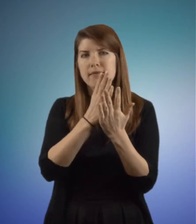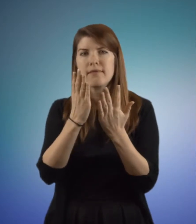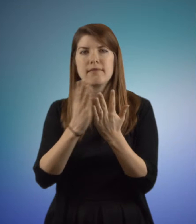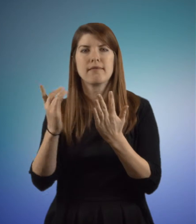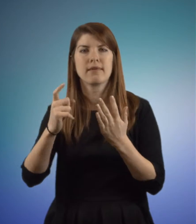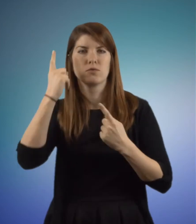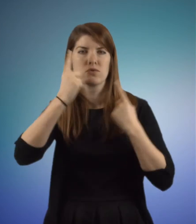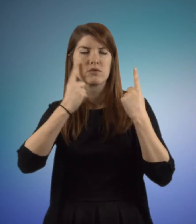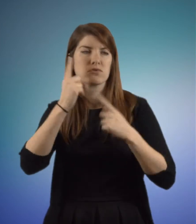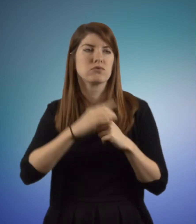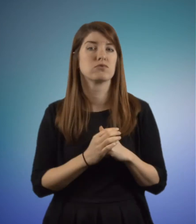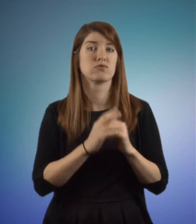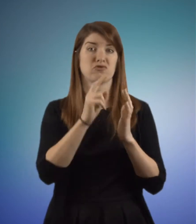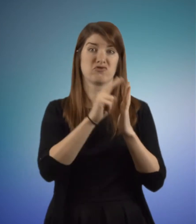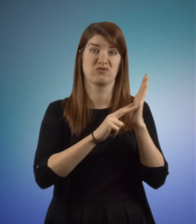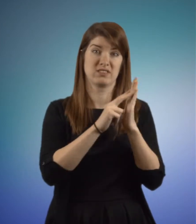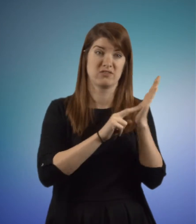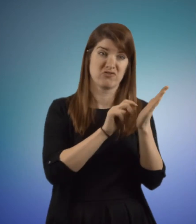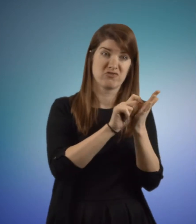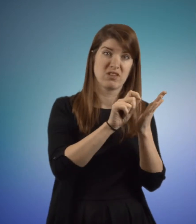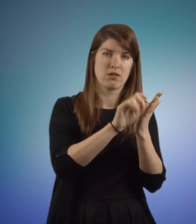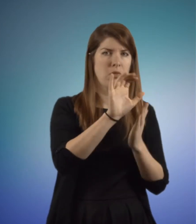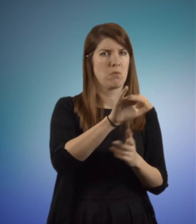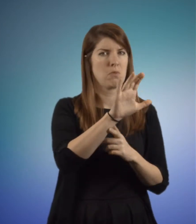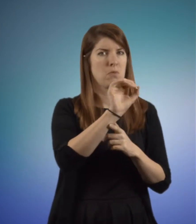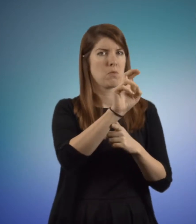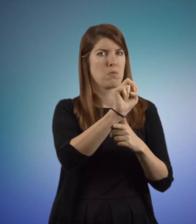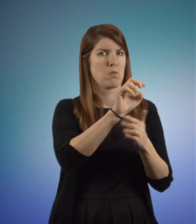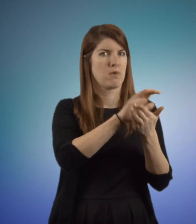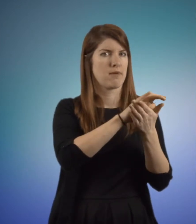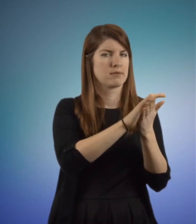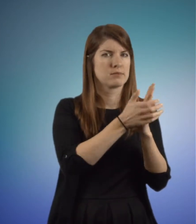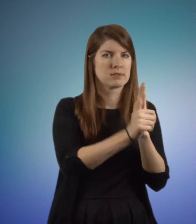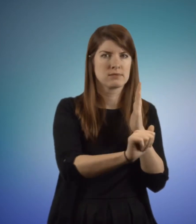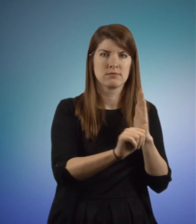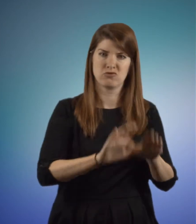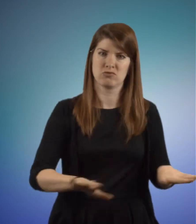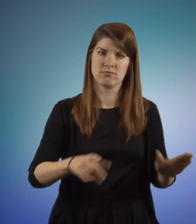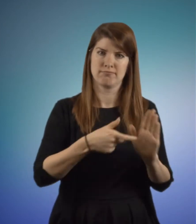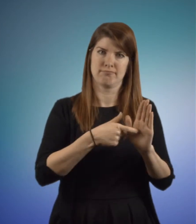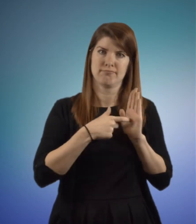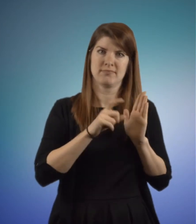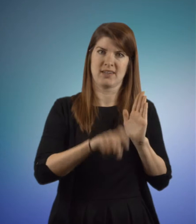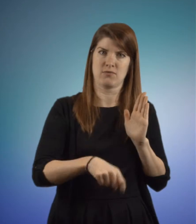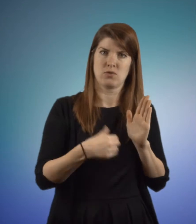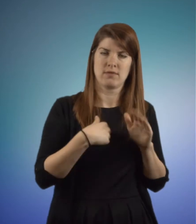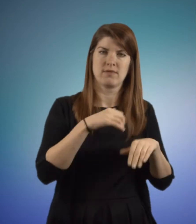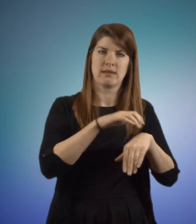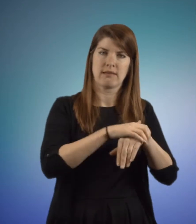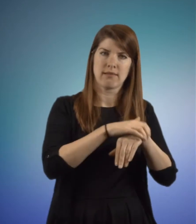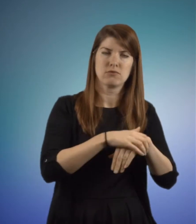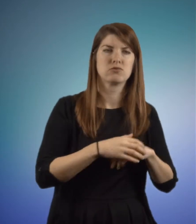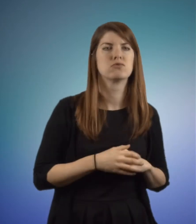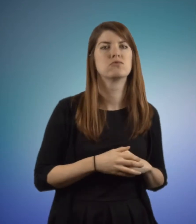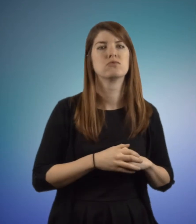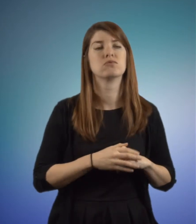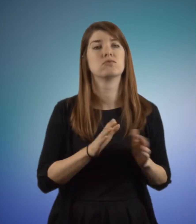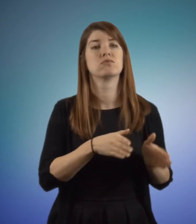Reading and writing are core academic areas and skills that our children need to have in English. Language and communication.